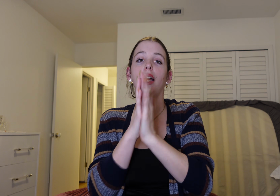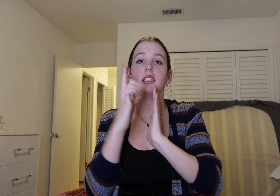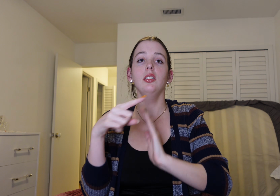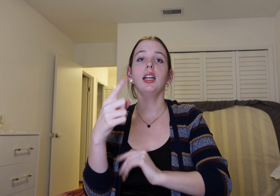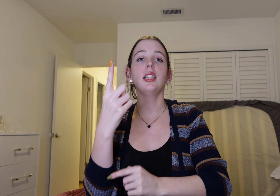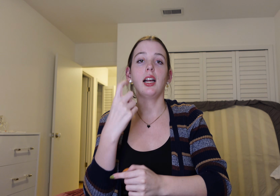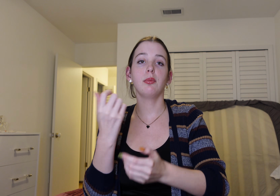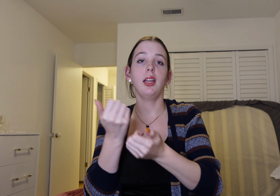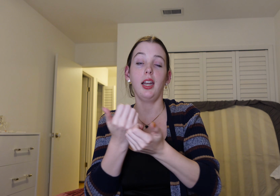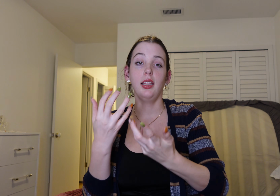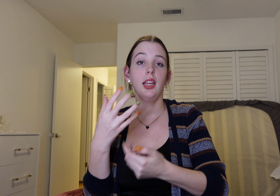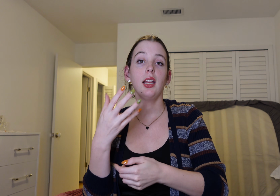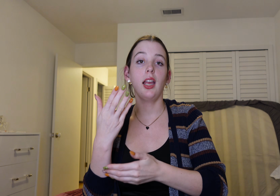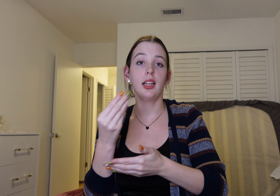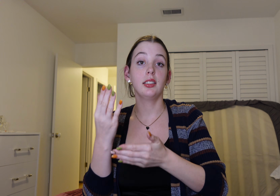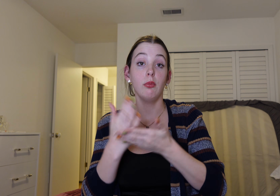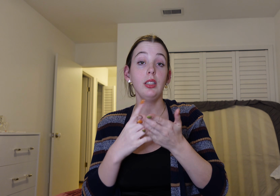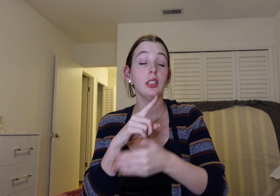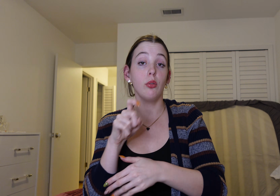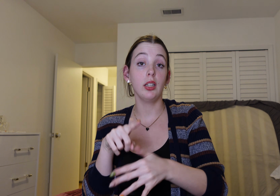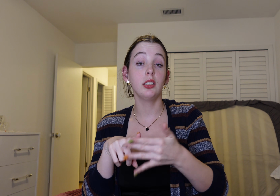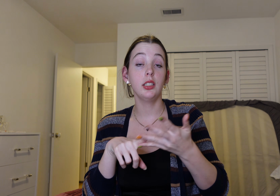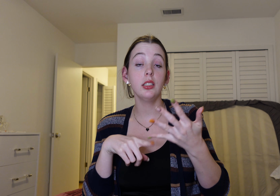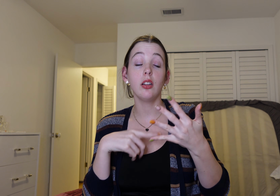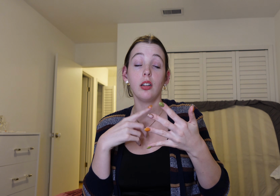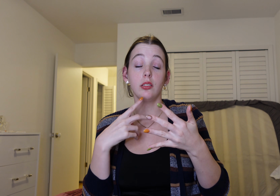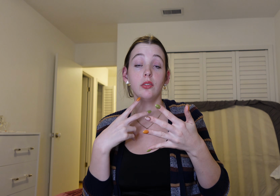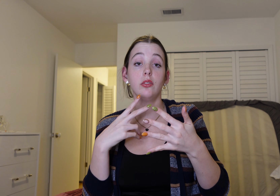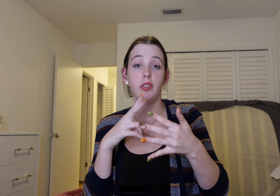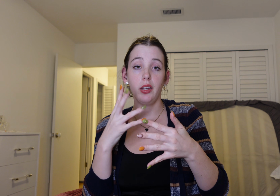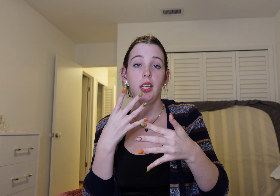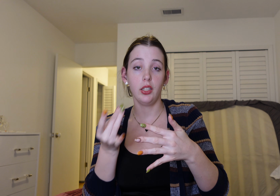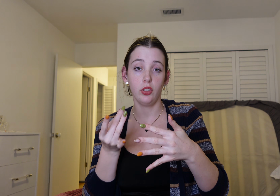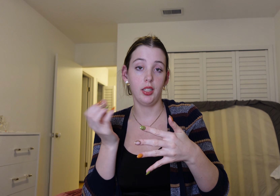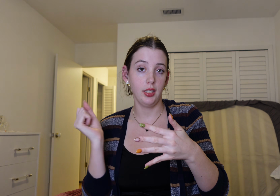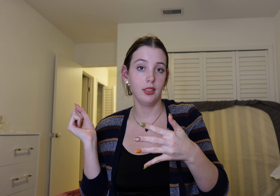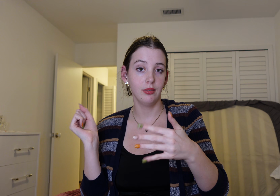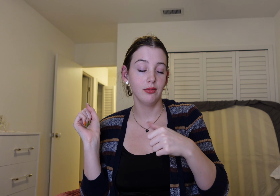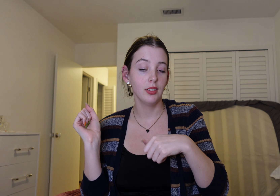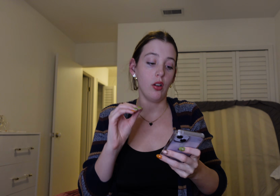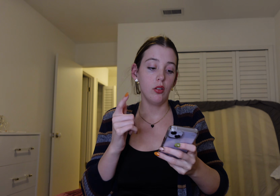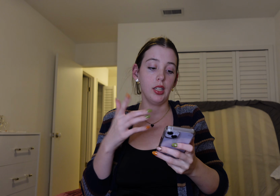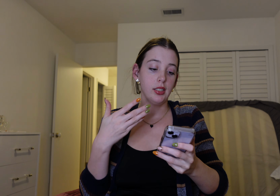I asked you guys to ask me anything and some of these questions are very interesting so, let's